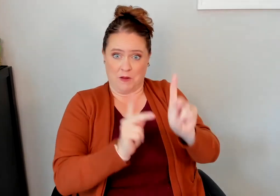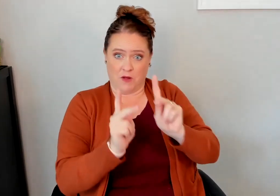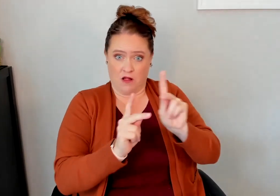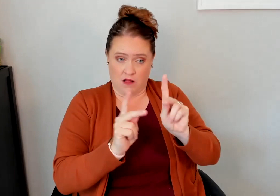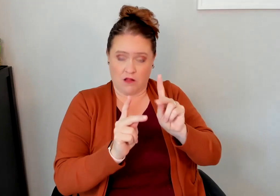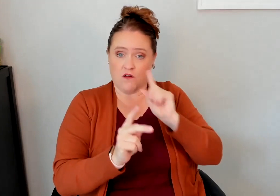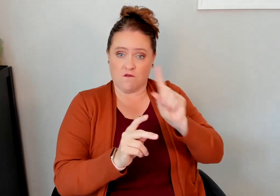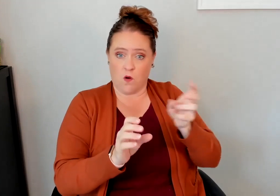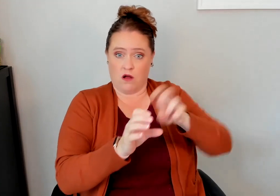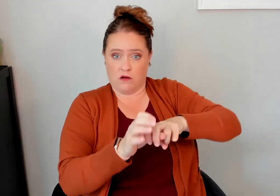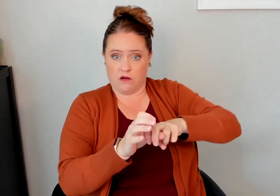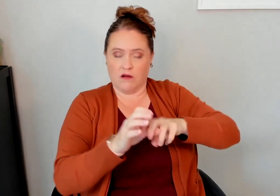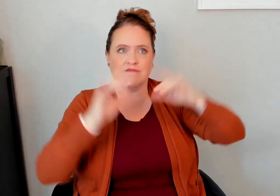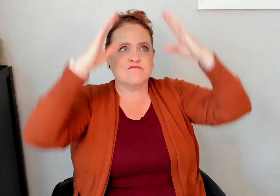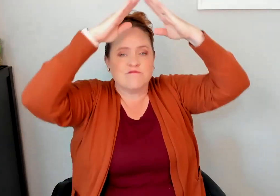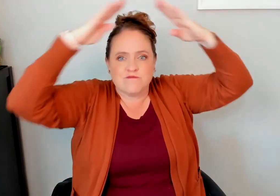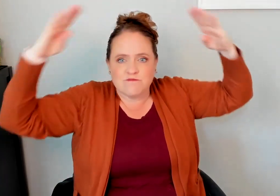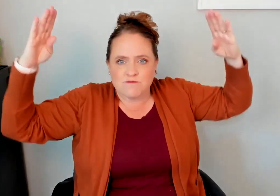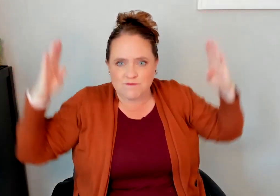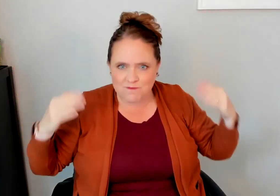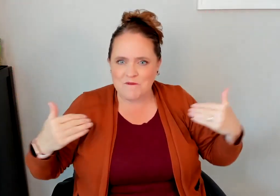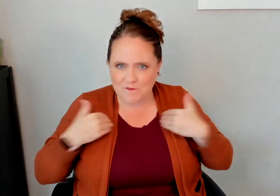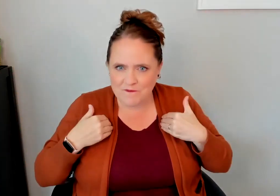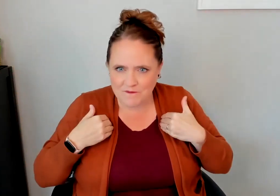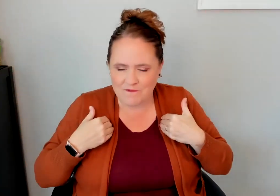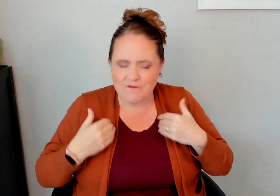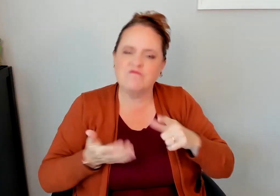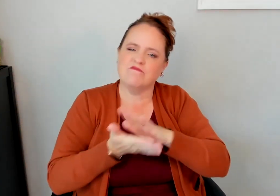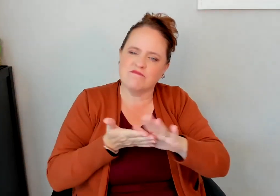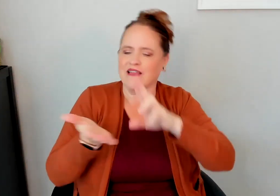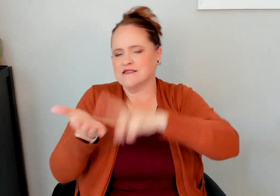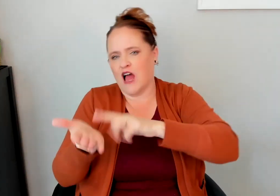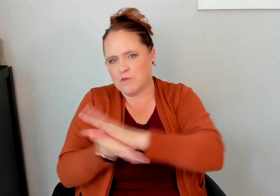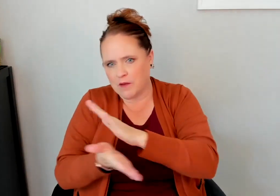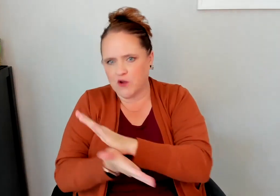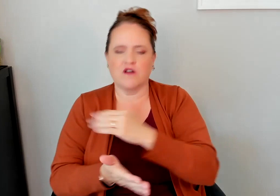to get on the taxi there's a paper you have to sign and they have a covered area and seating